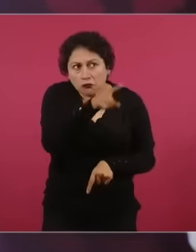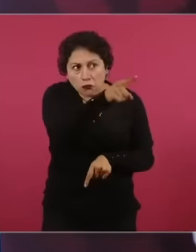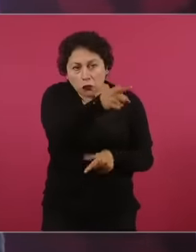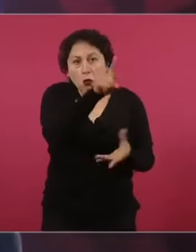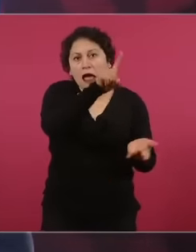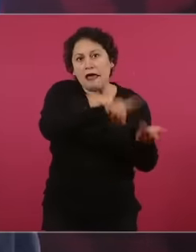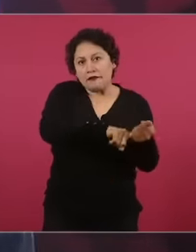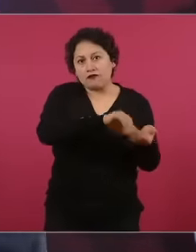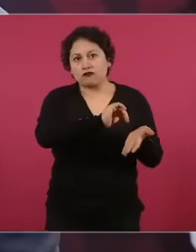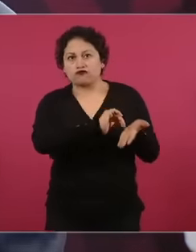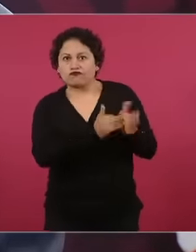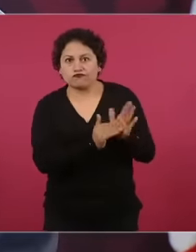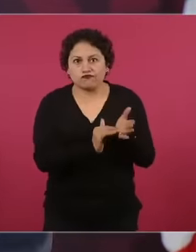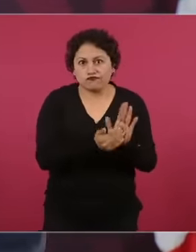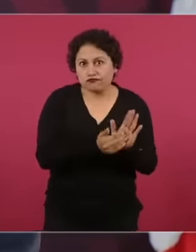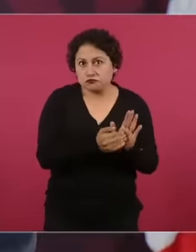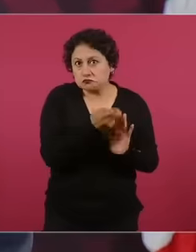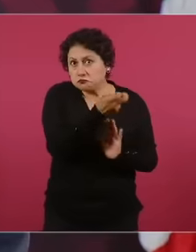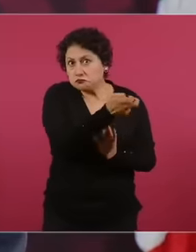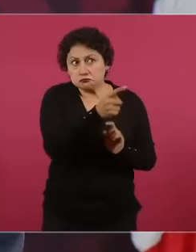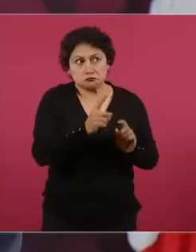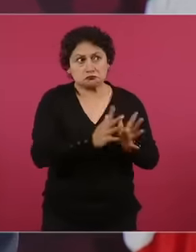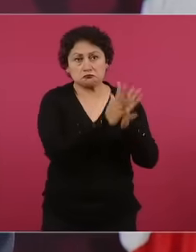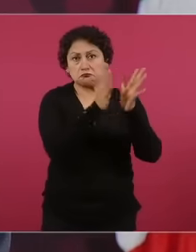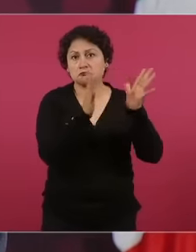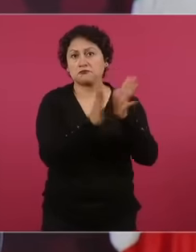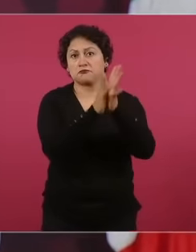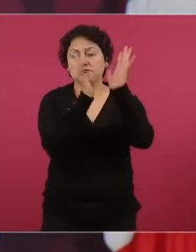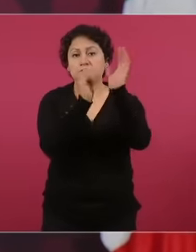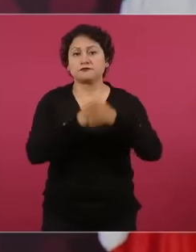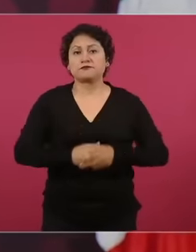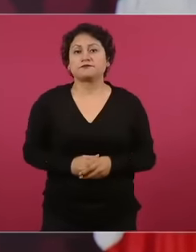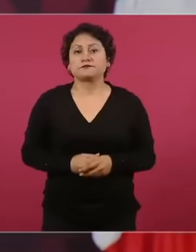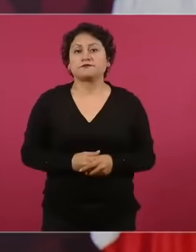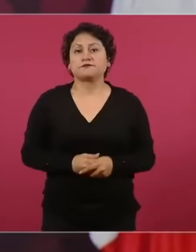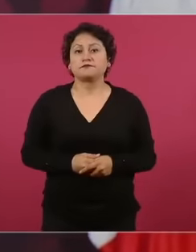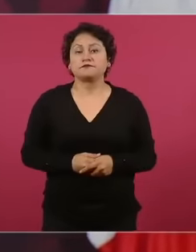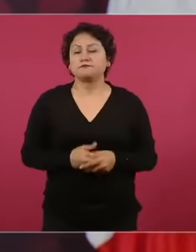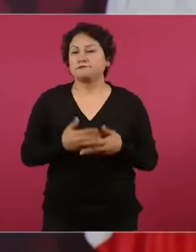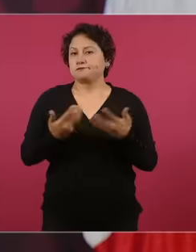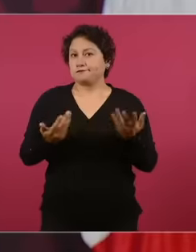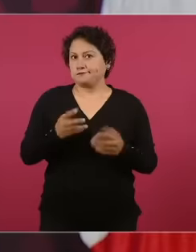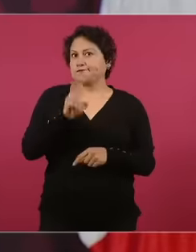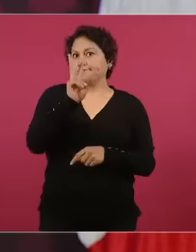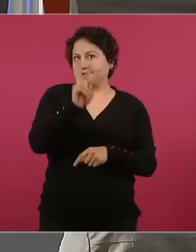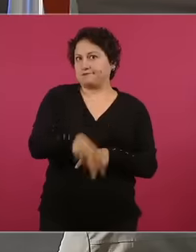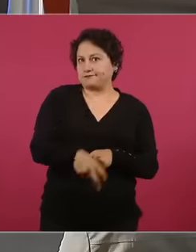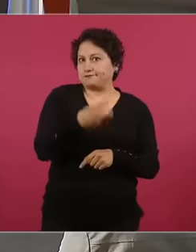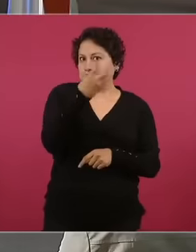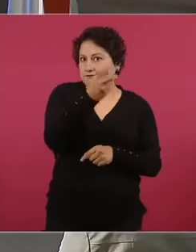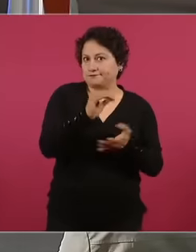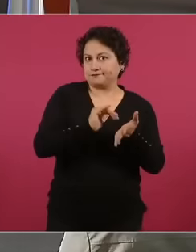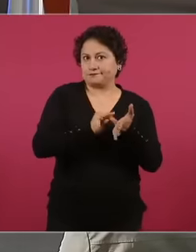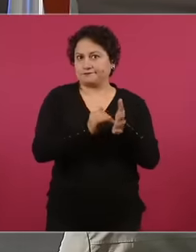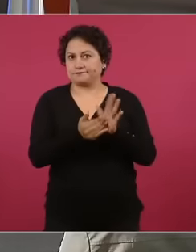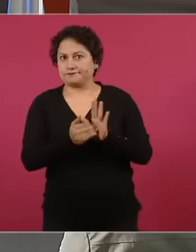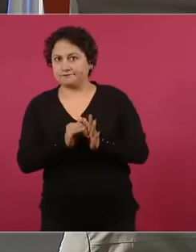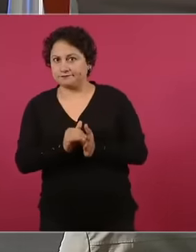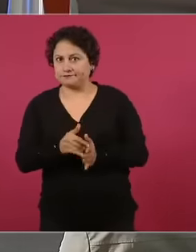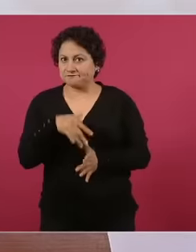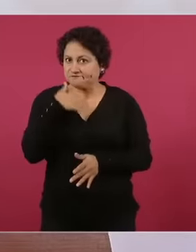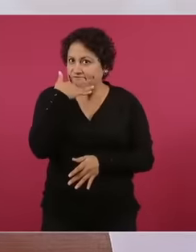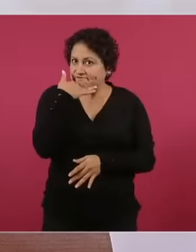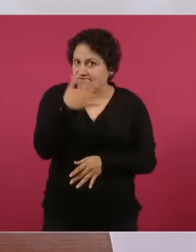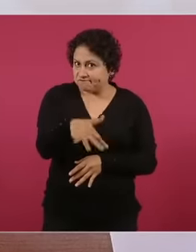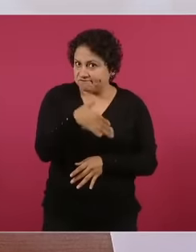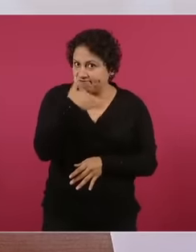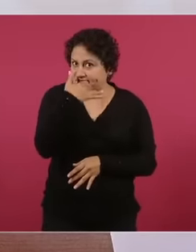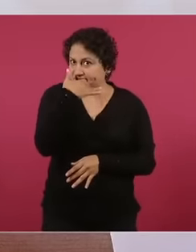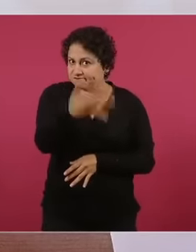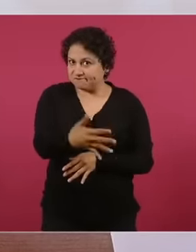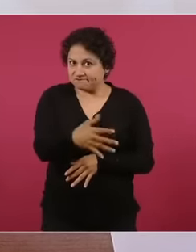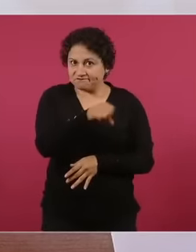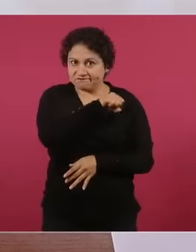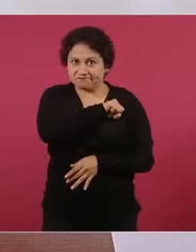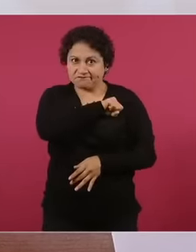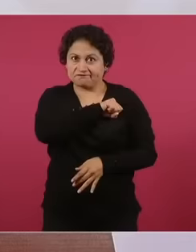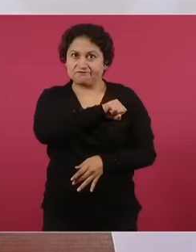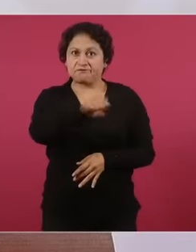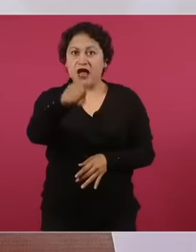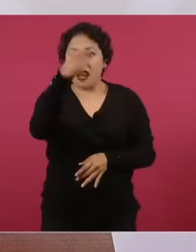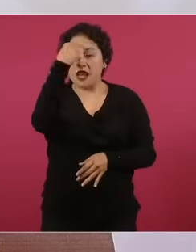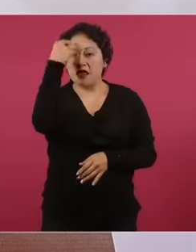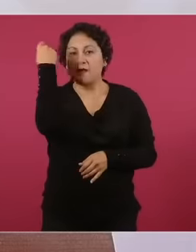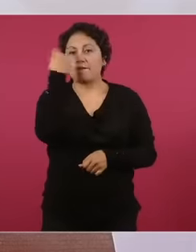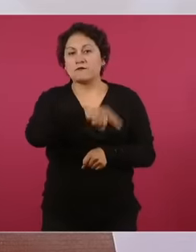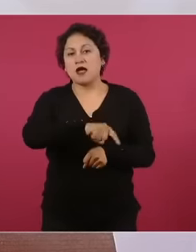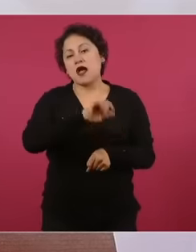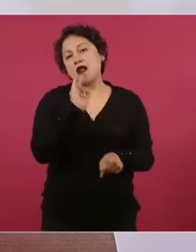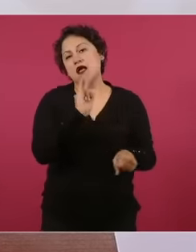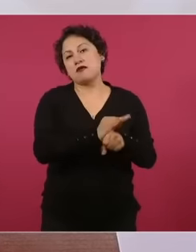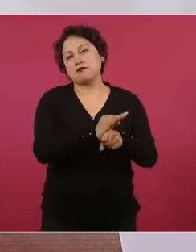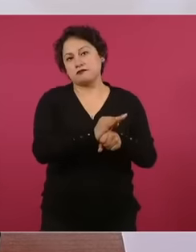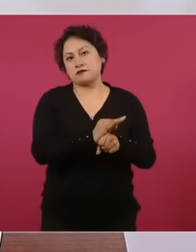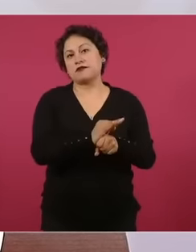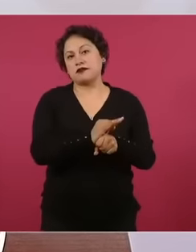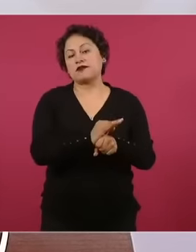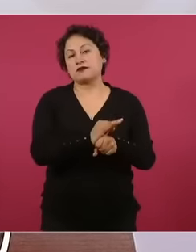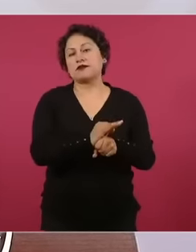very dirty perverse strategy to elevate the PRI candidate. And there are the